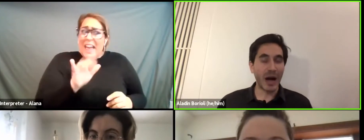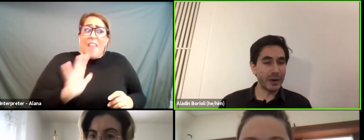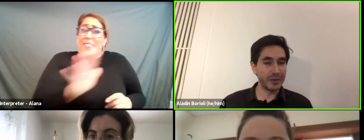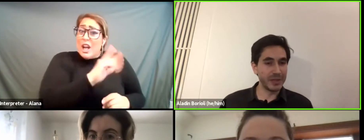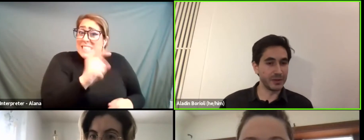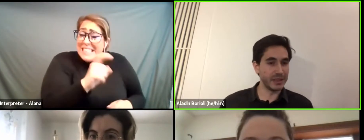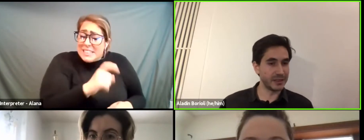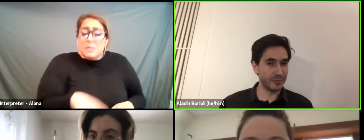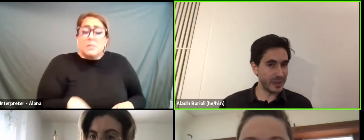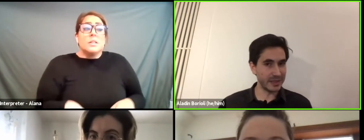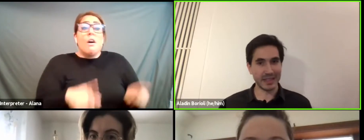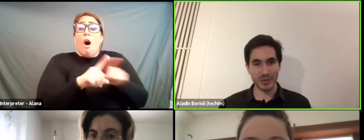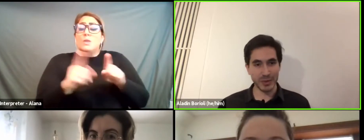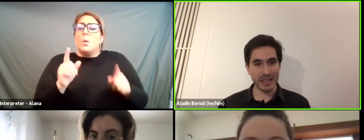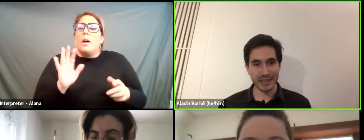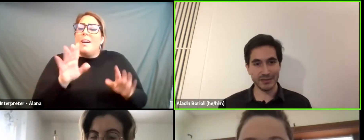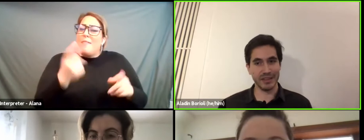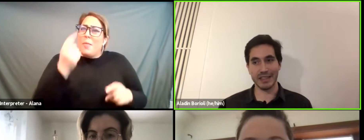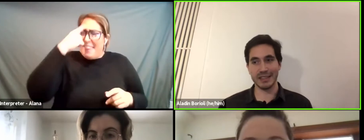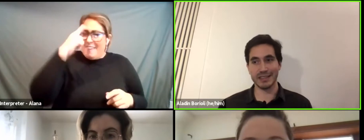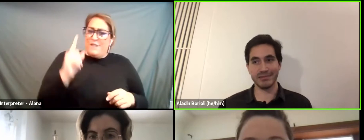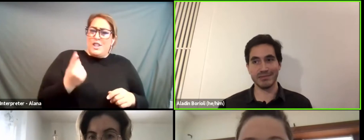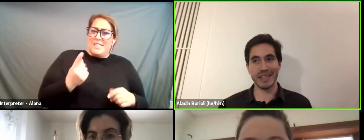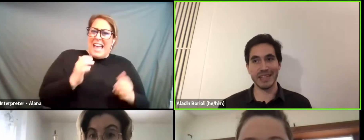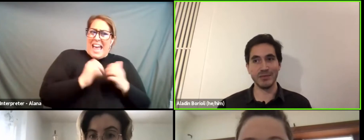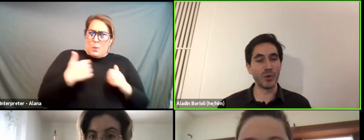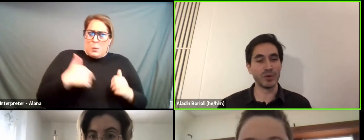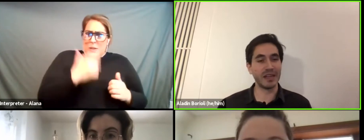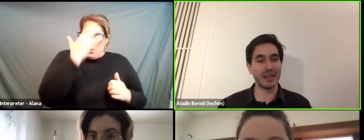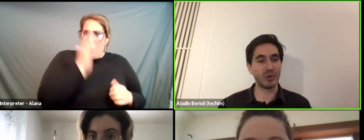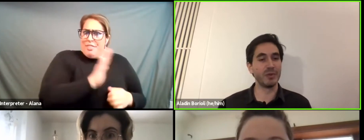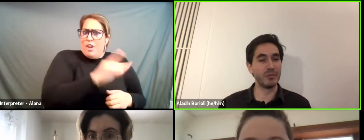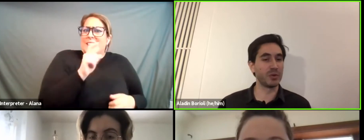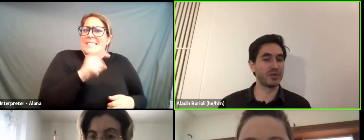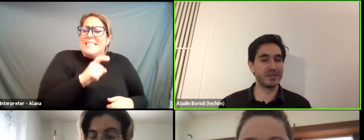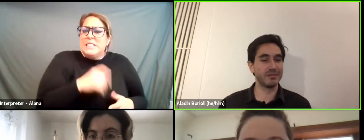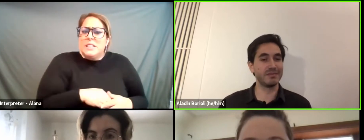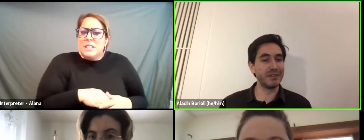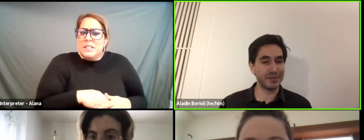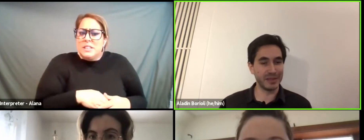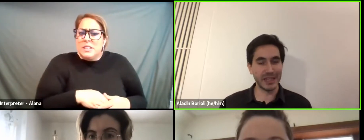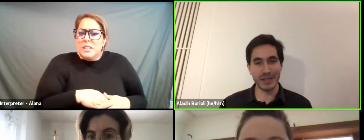can we know the needs of bees as we live in worlds that are probably the most different that we can